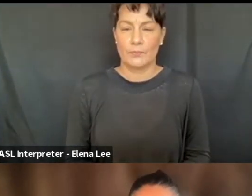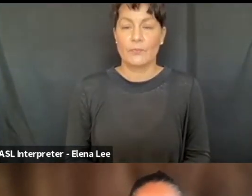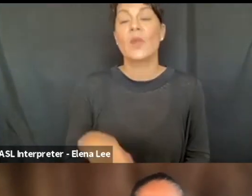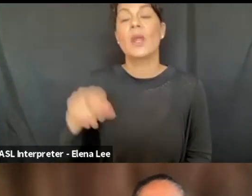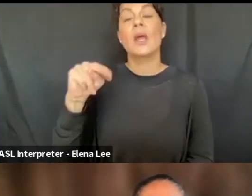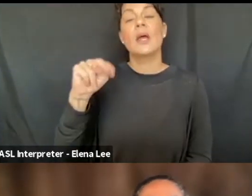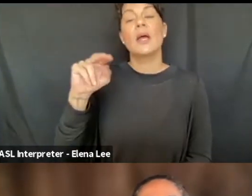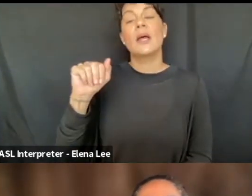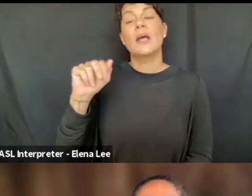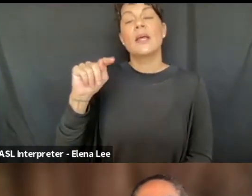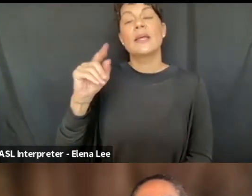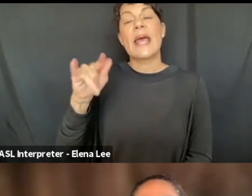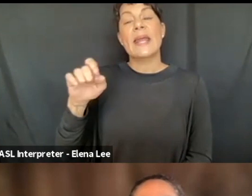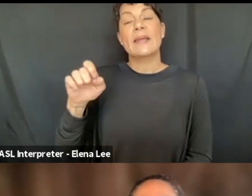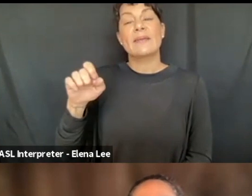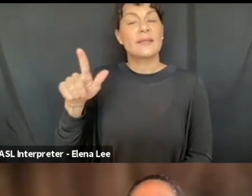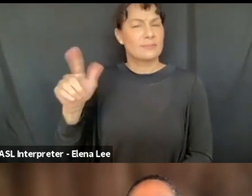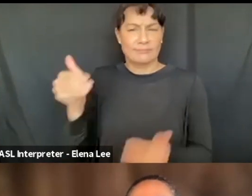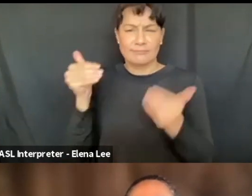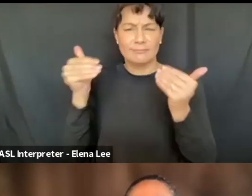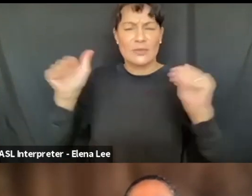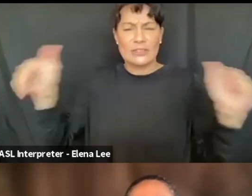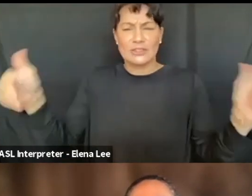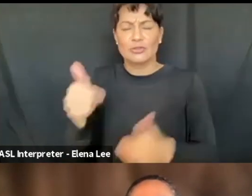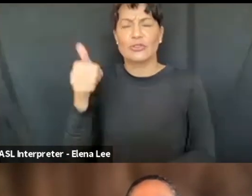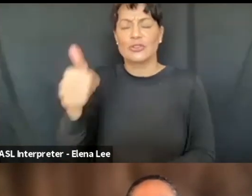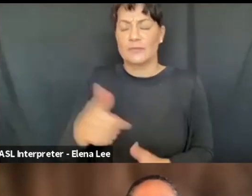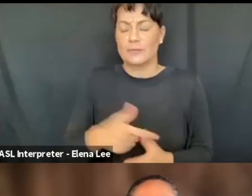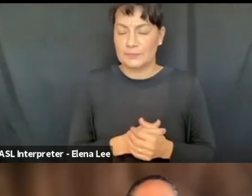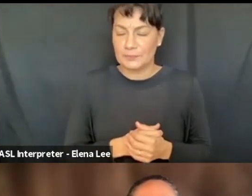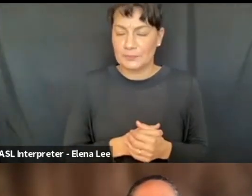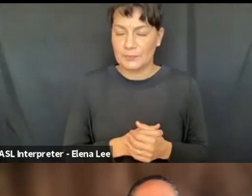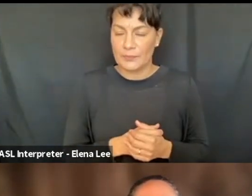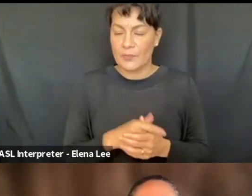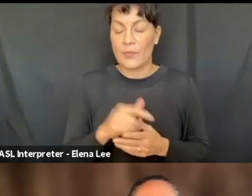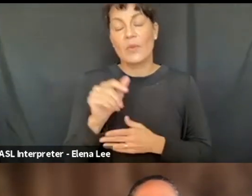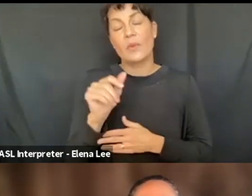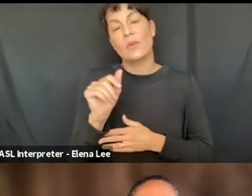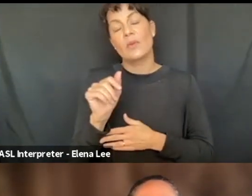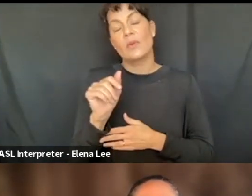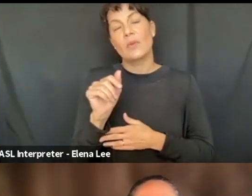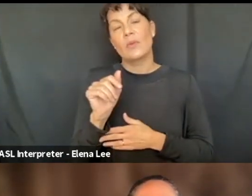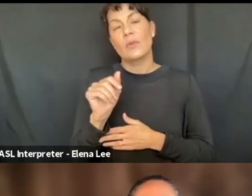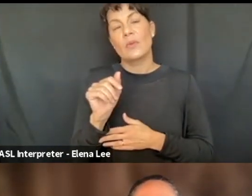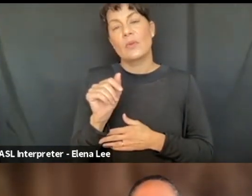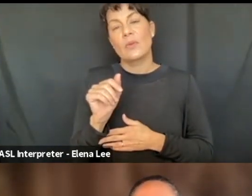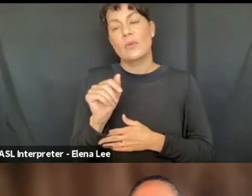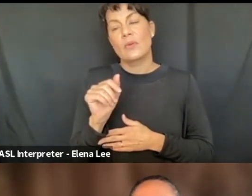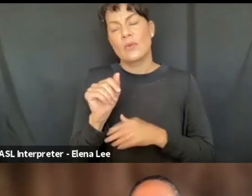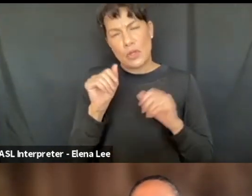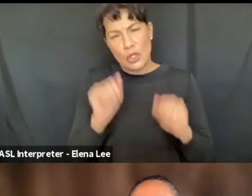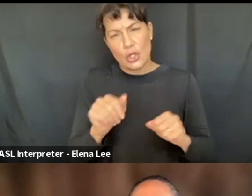and please feel free to introduce yourself, if you could, to help frame the conversation, could you tell us a bit